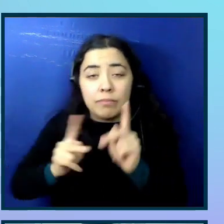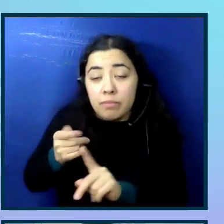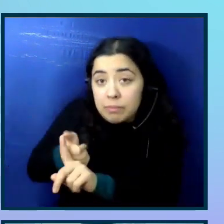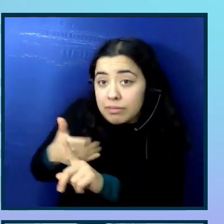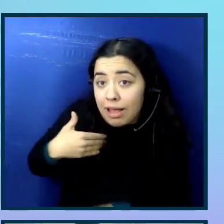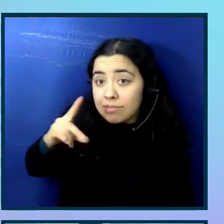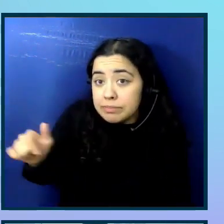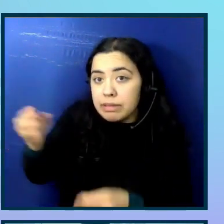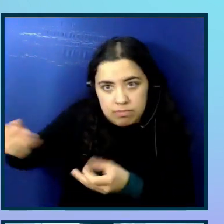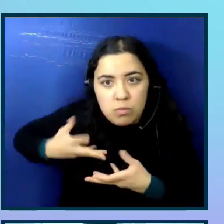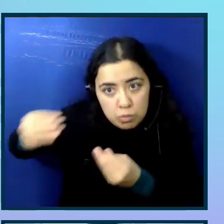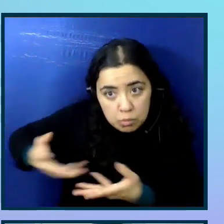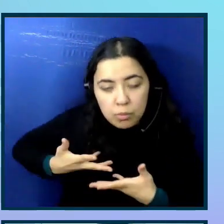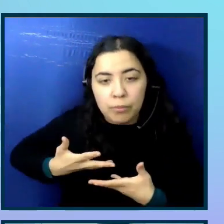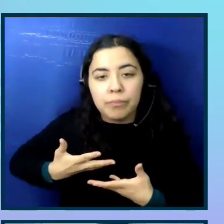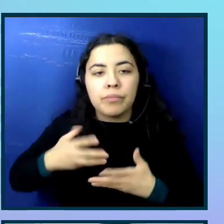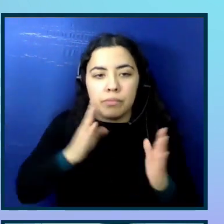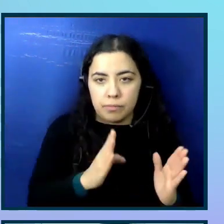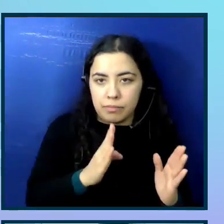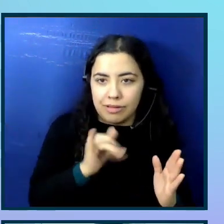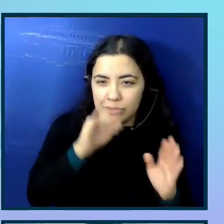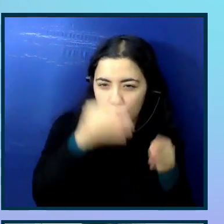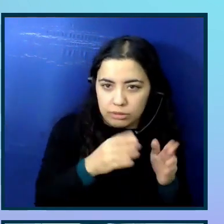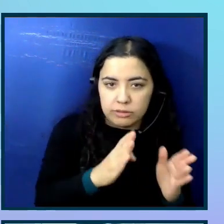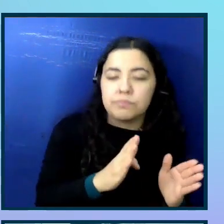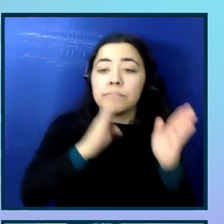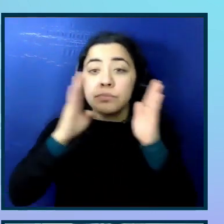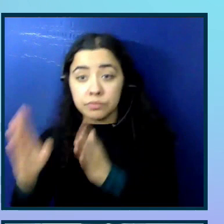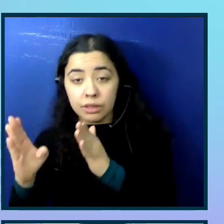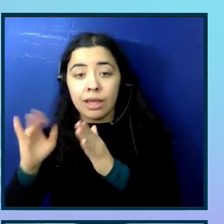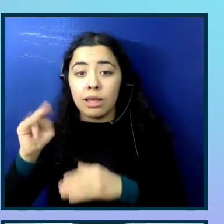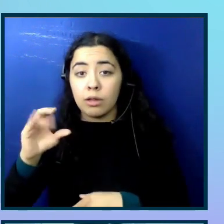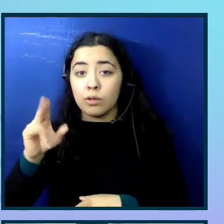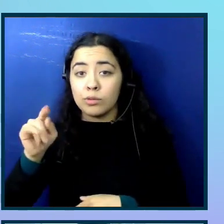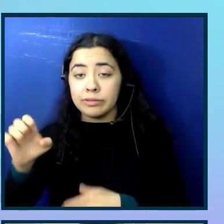and an inclusive approach to research, which we're taking is just ensuring that all of our research